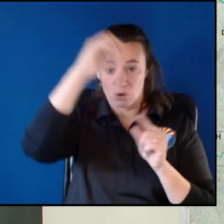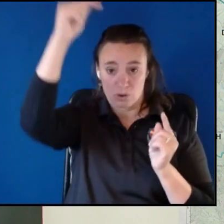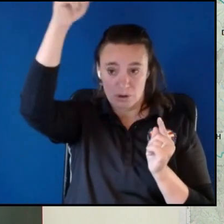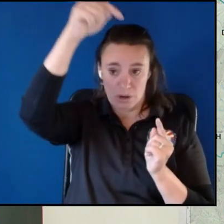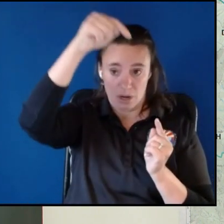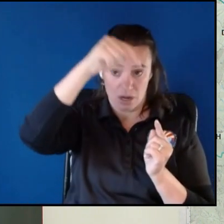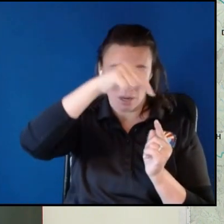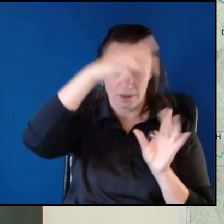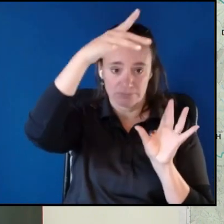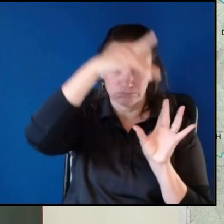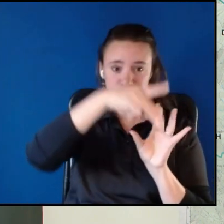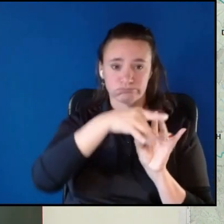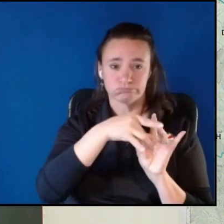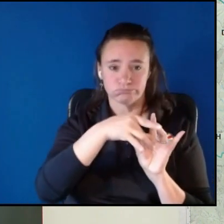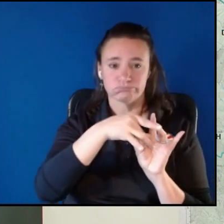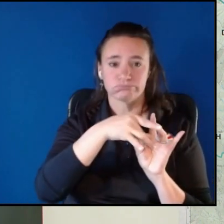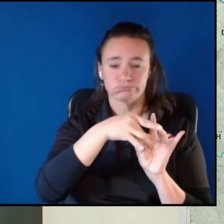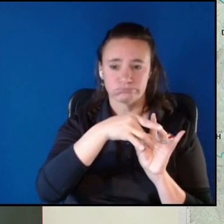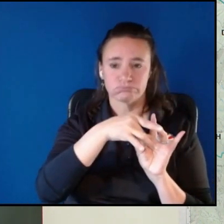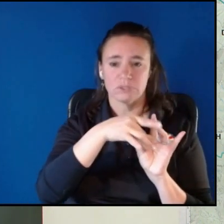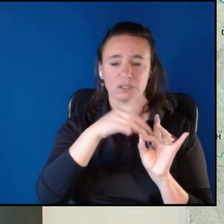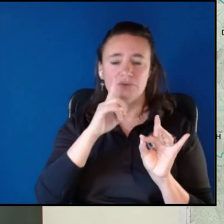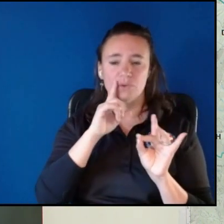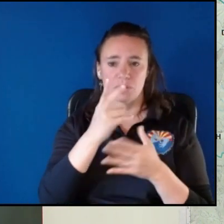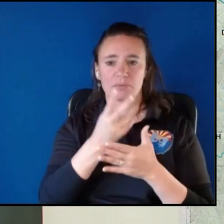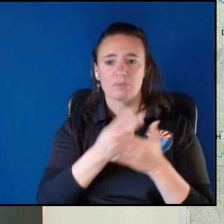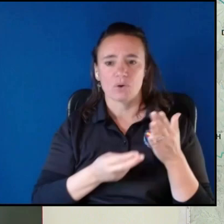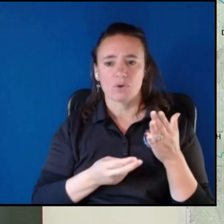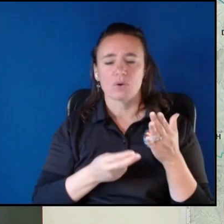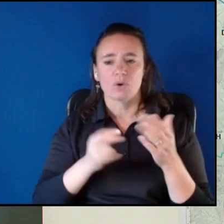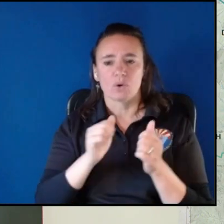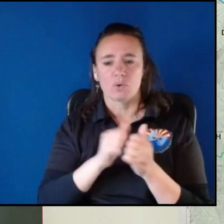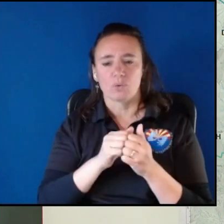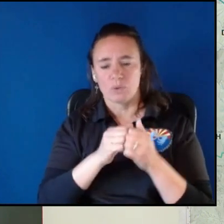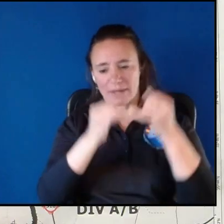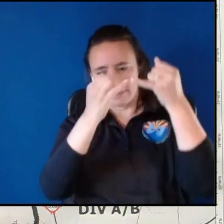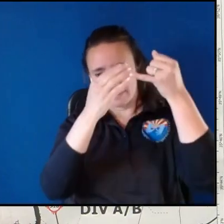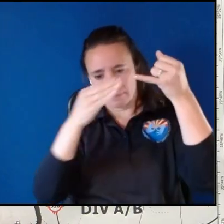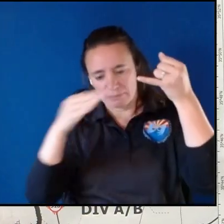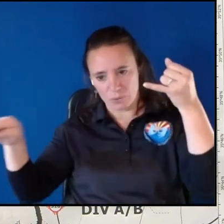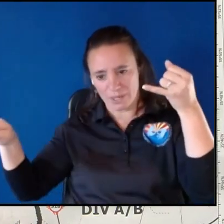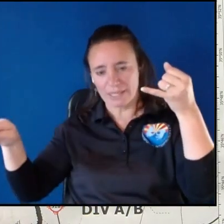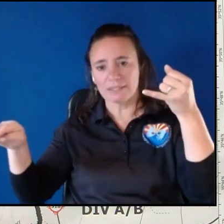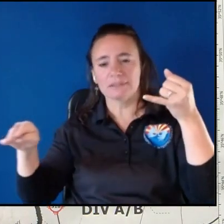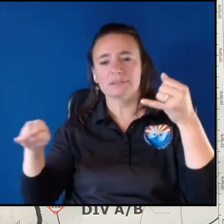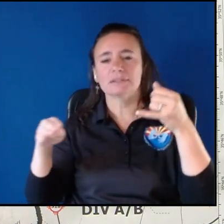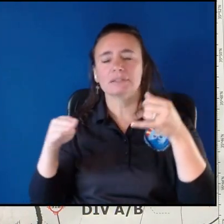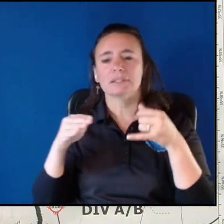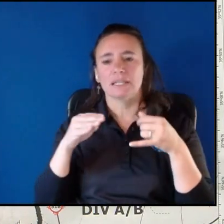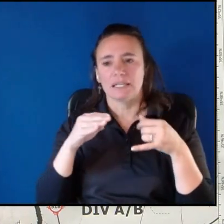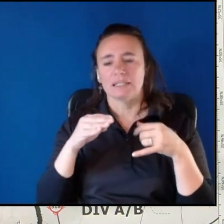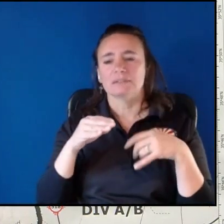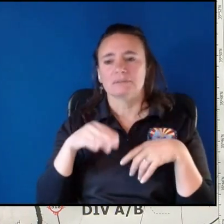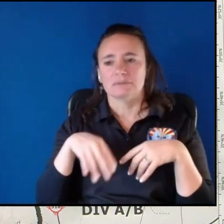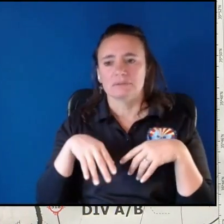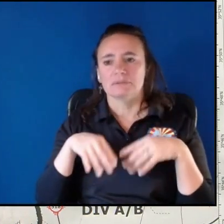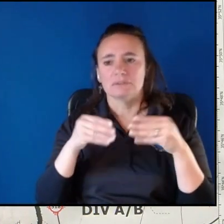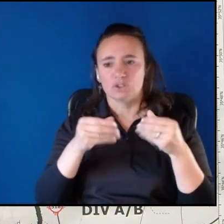meeting point for us both with the break in terrain and fuels. It allows us to have a good strong tie-in point.